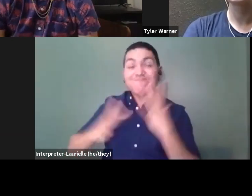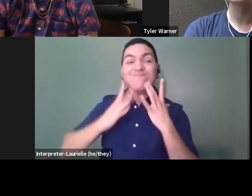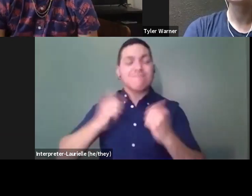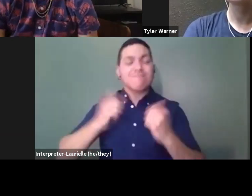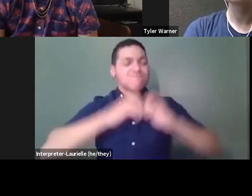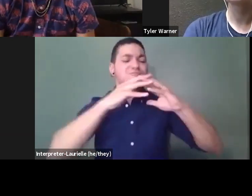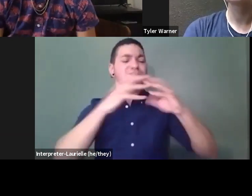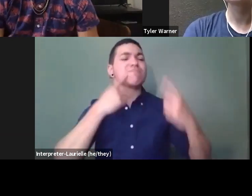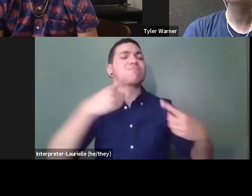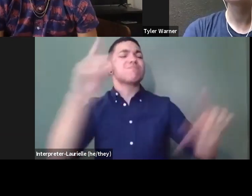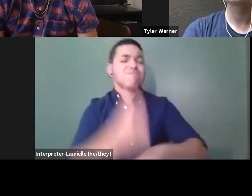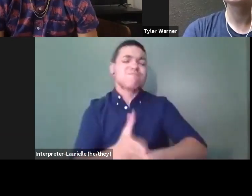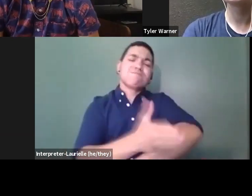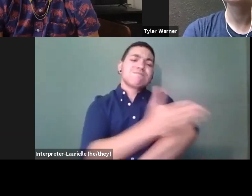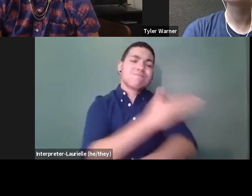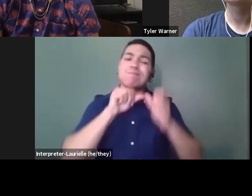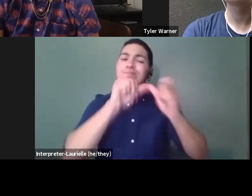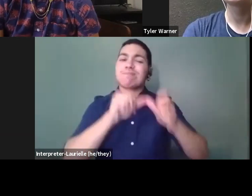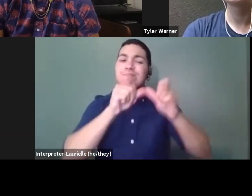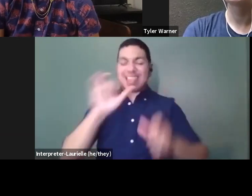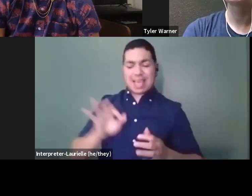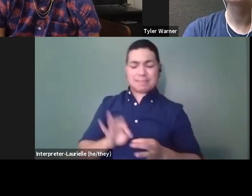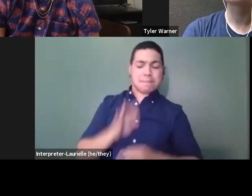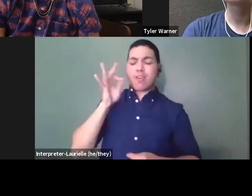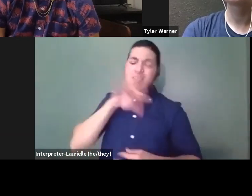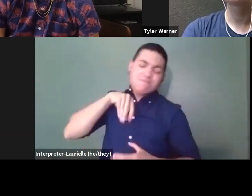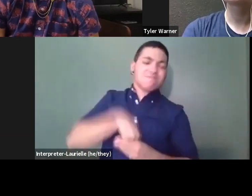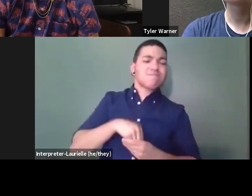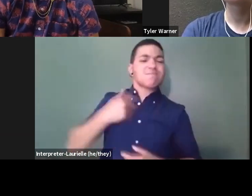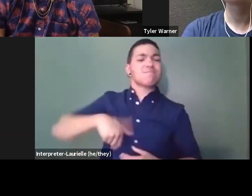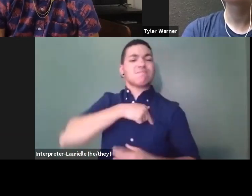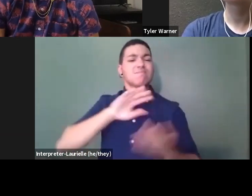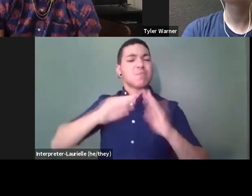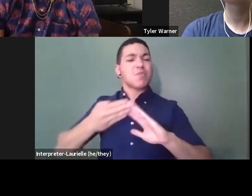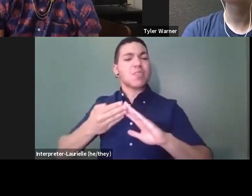A celebration of life, Nikki Kuhnhausen, a young trans